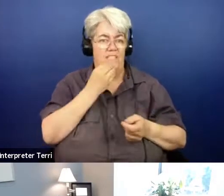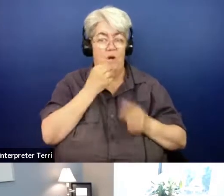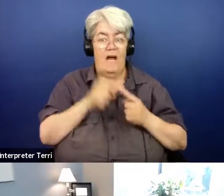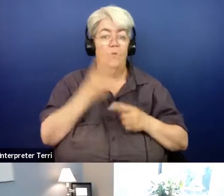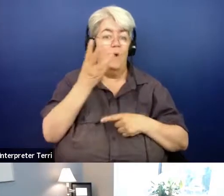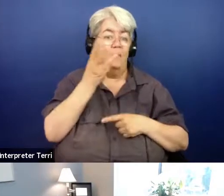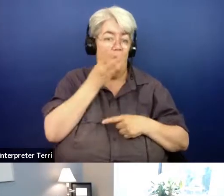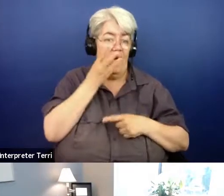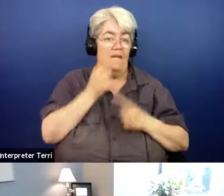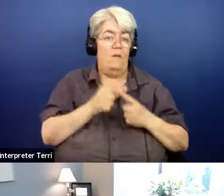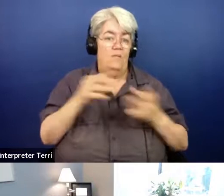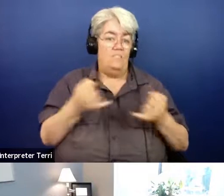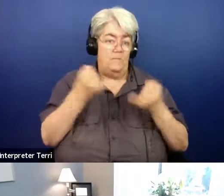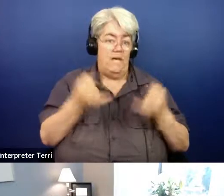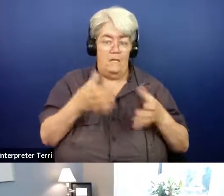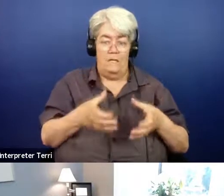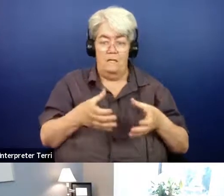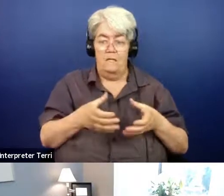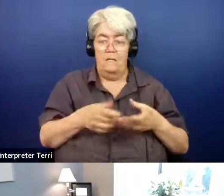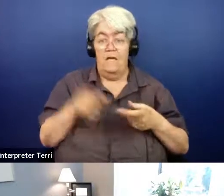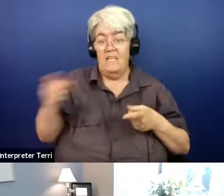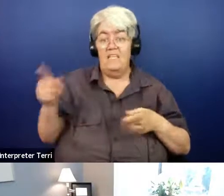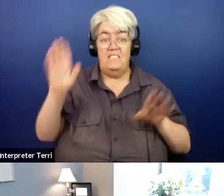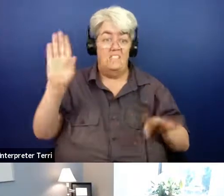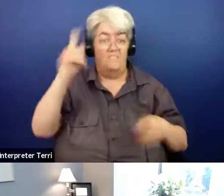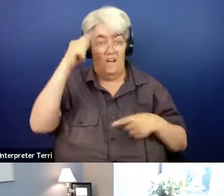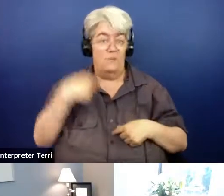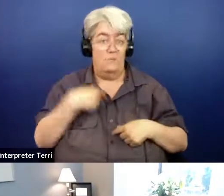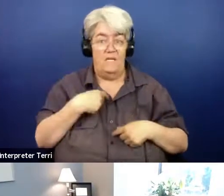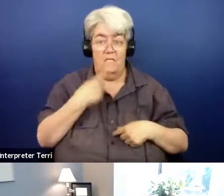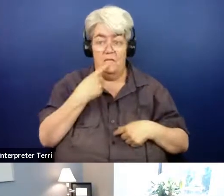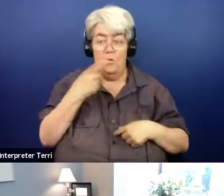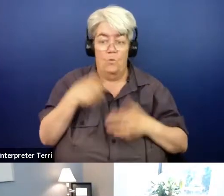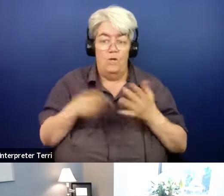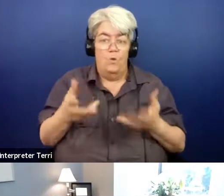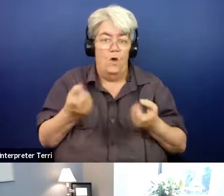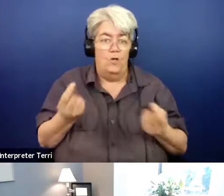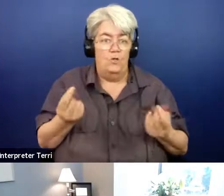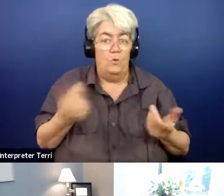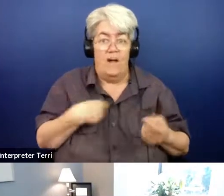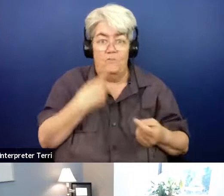and plate of spaghetti. That guy testified for me. What do you want her to do? We had